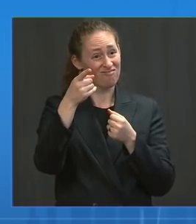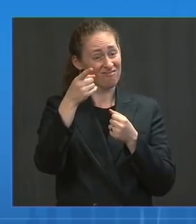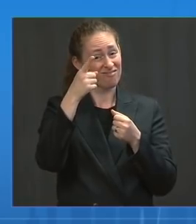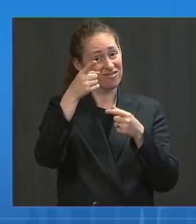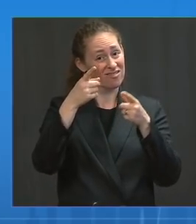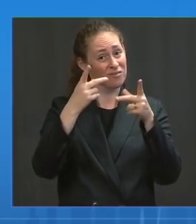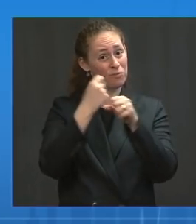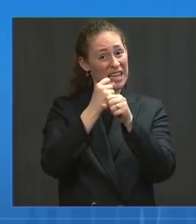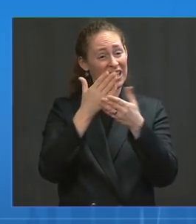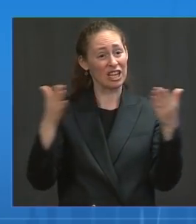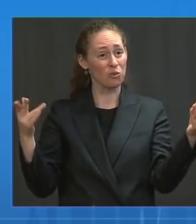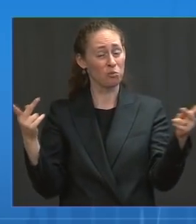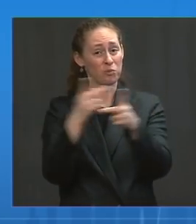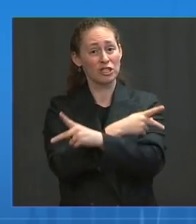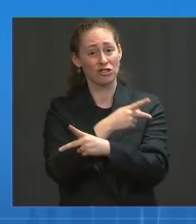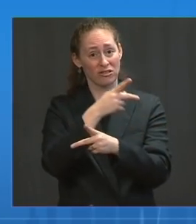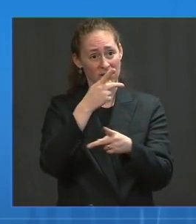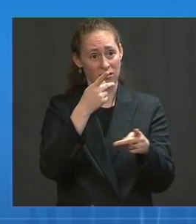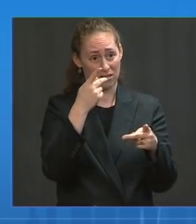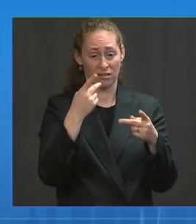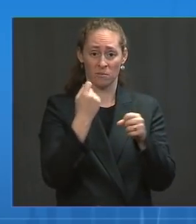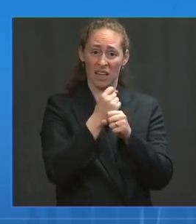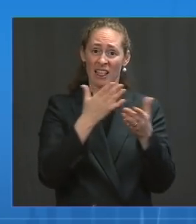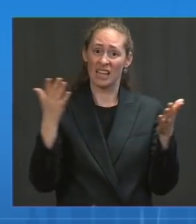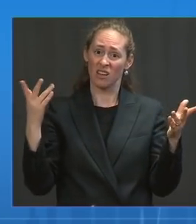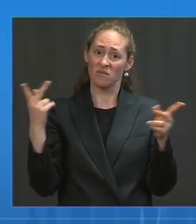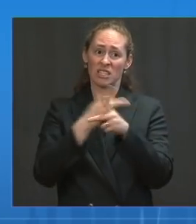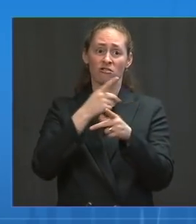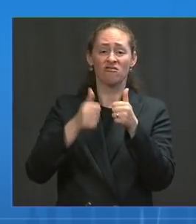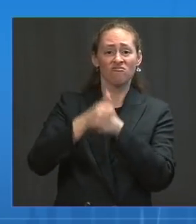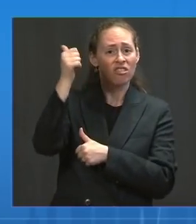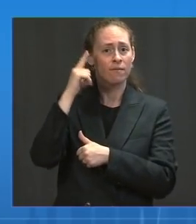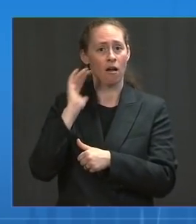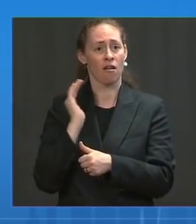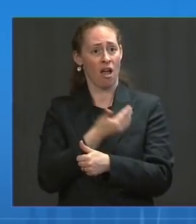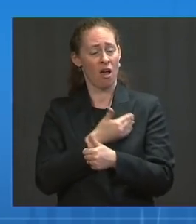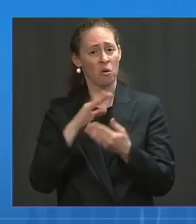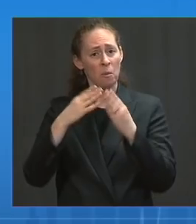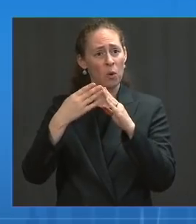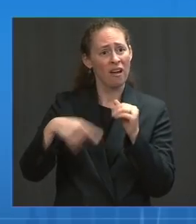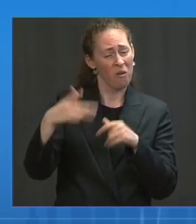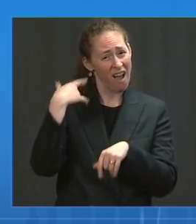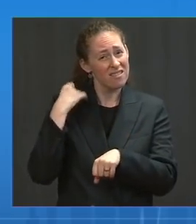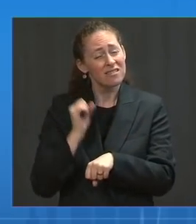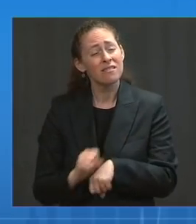the faith leaders, community leaders and others who are working to get people vaccinated,